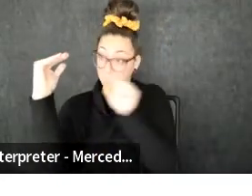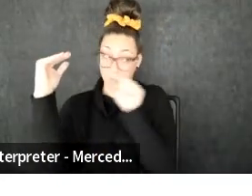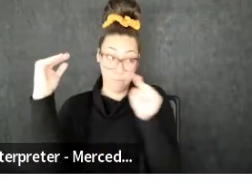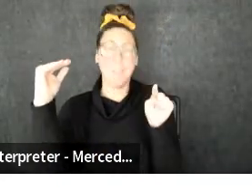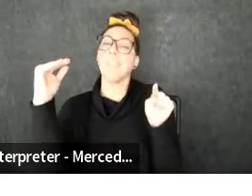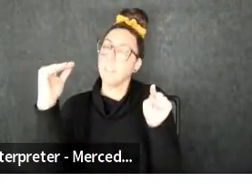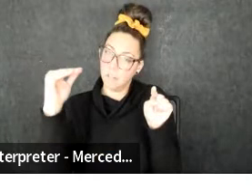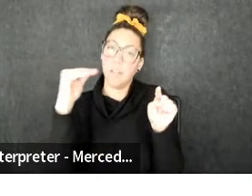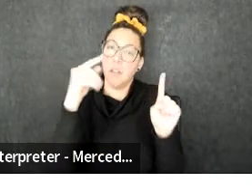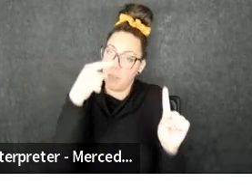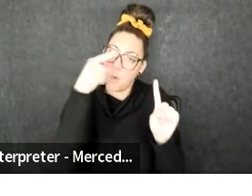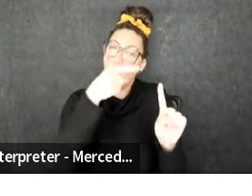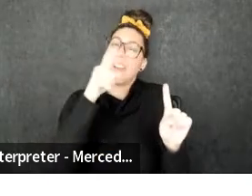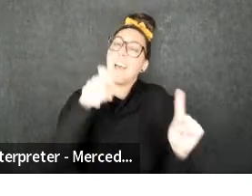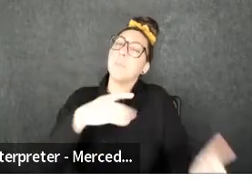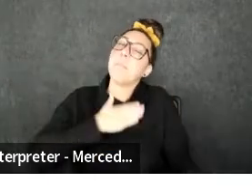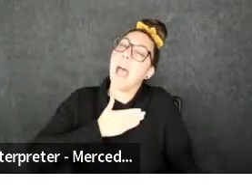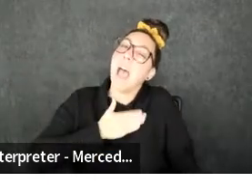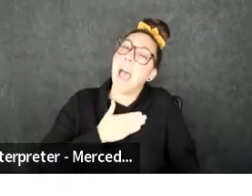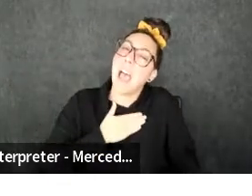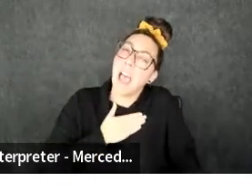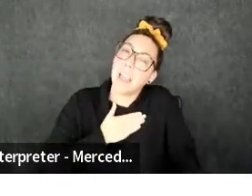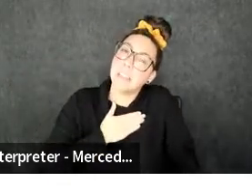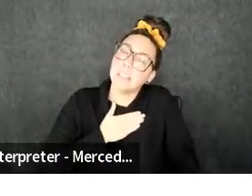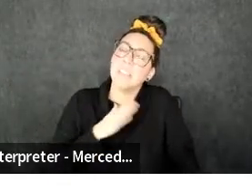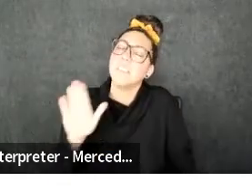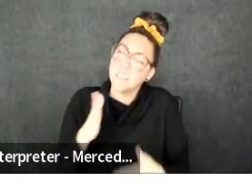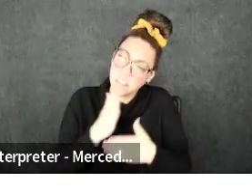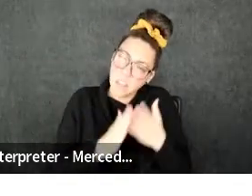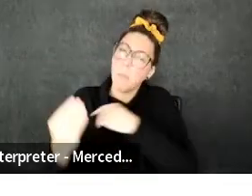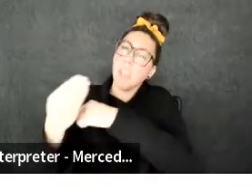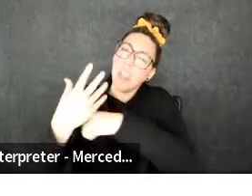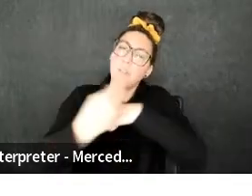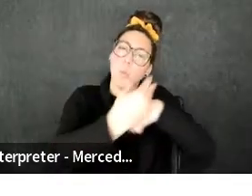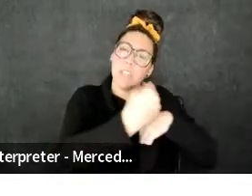mostly are there is going to be always some influence so that but ultimately